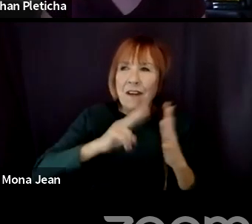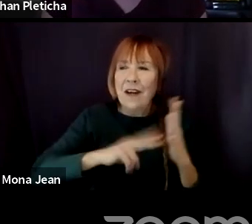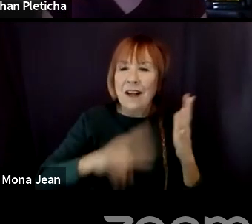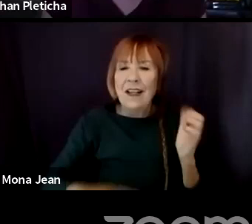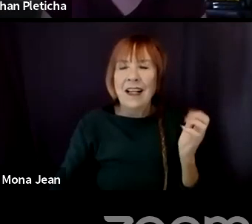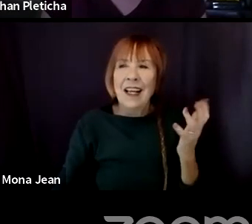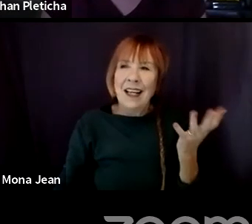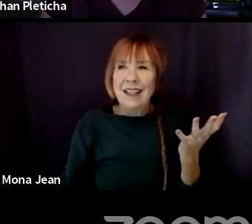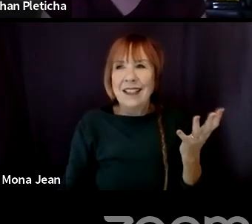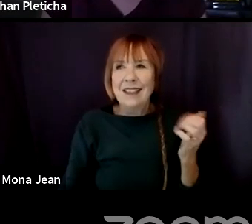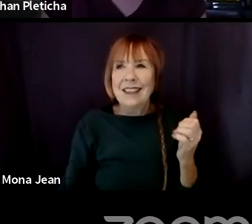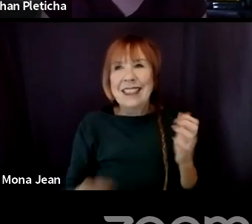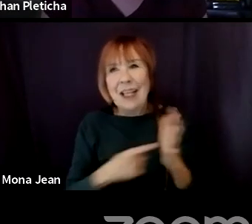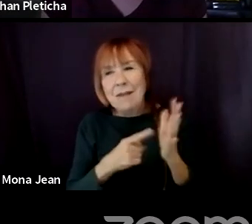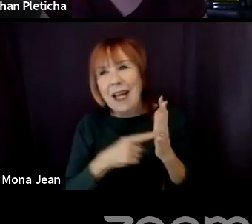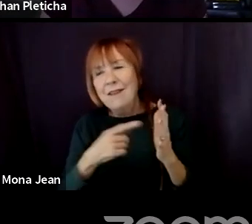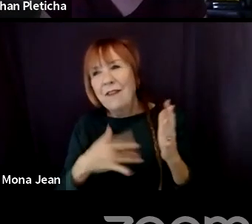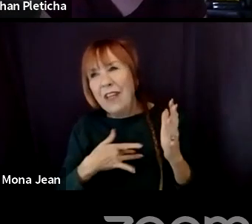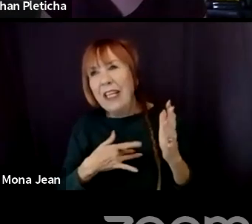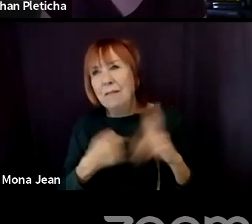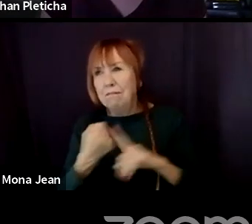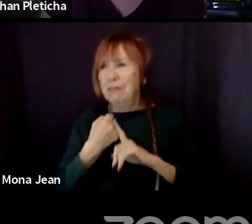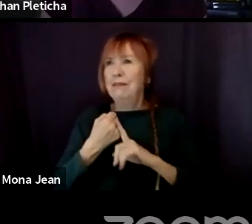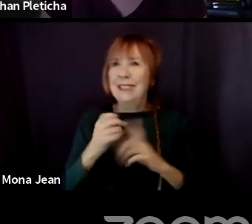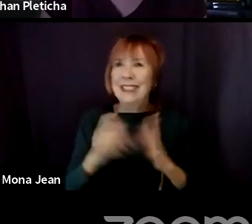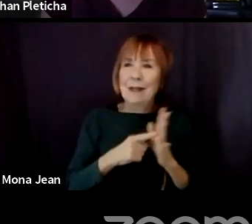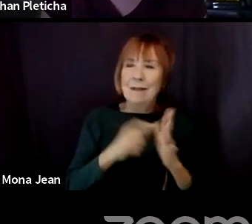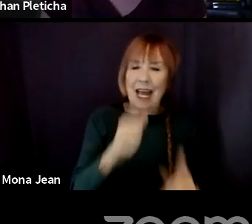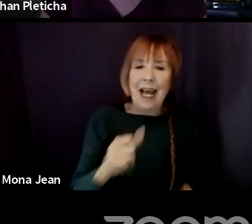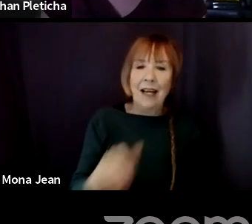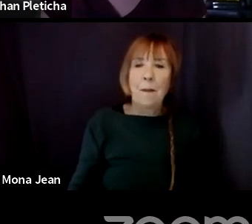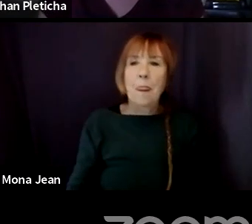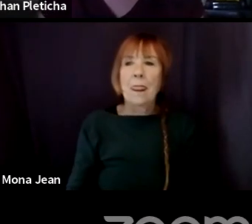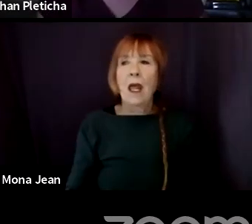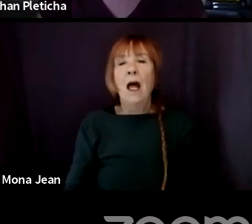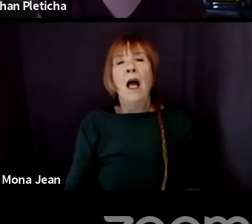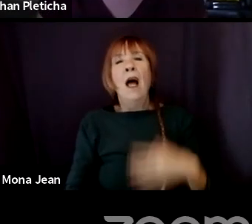like, if you want it to be a broadcast comedy,